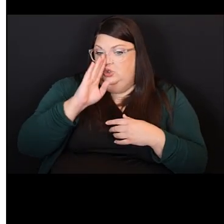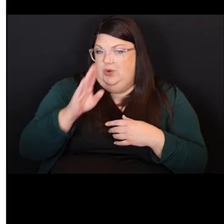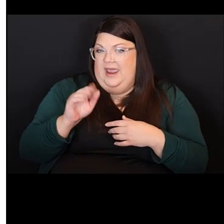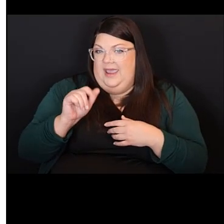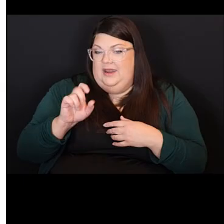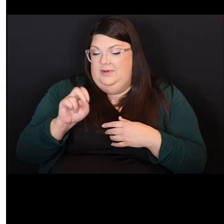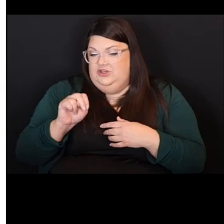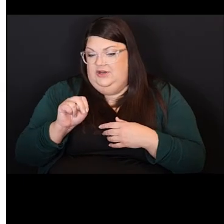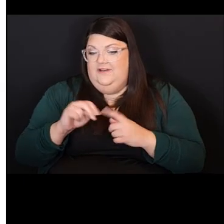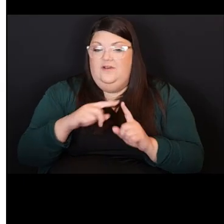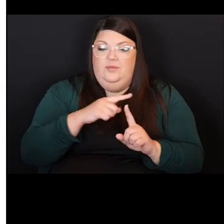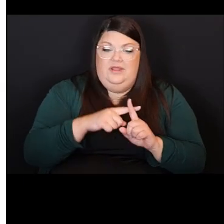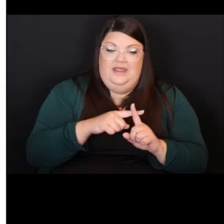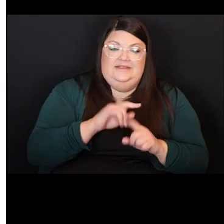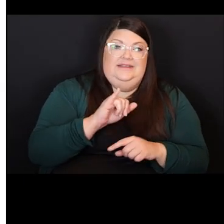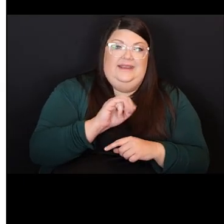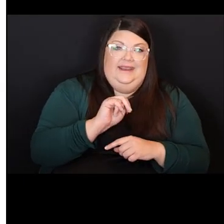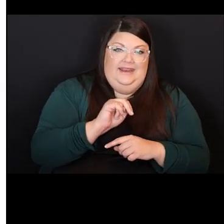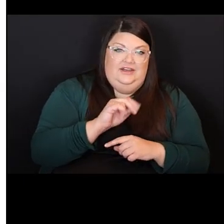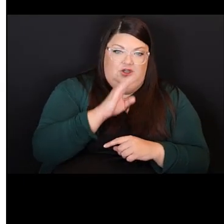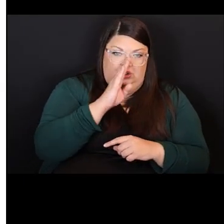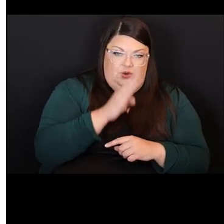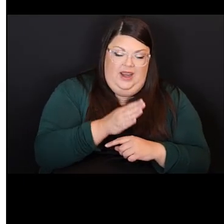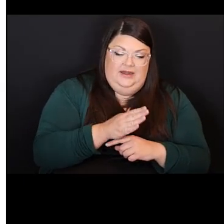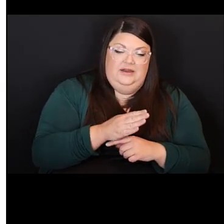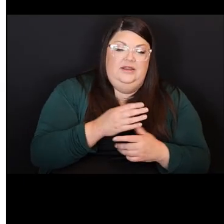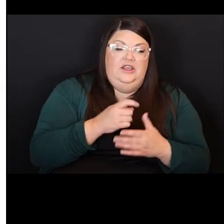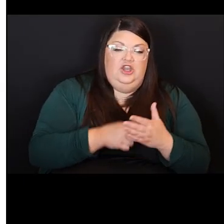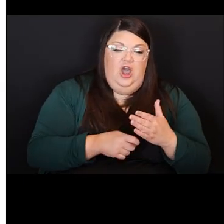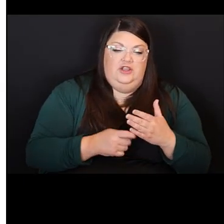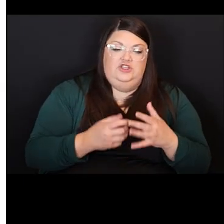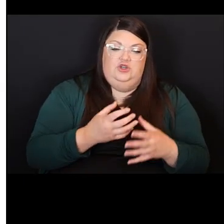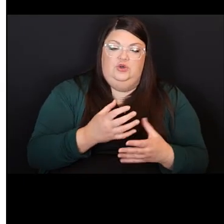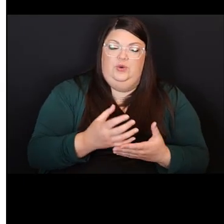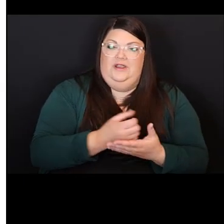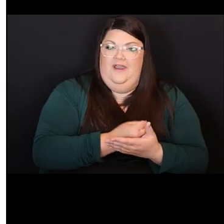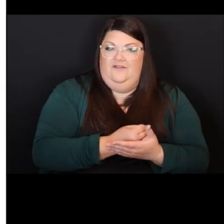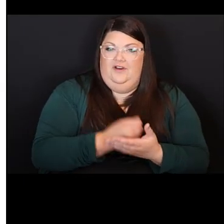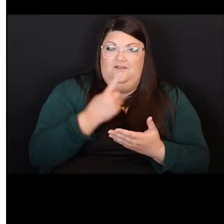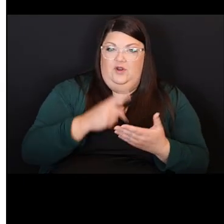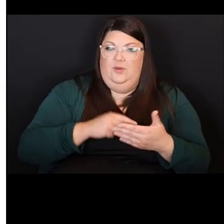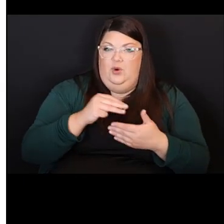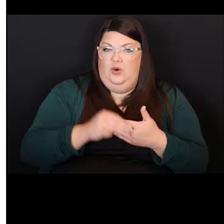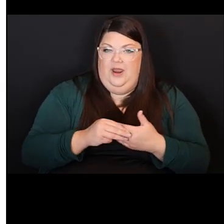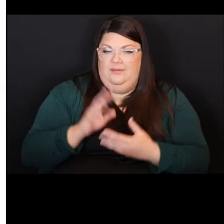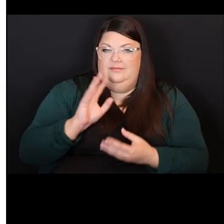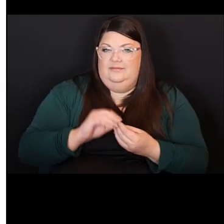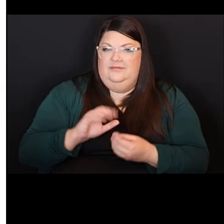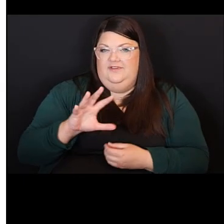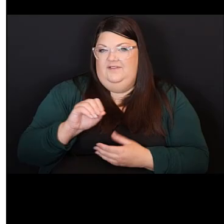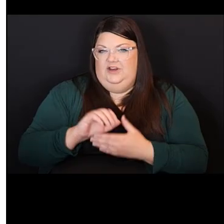(direct administrative + indirect cost recovery) for the program is $50.